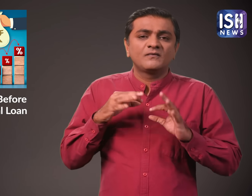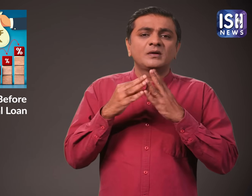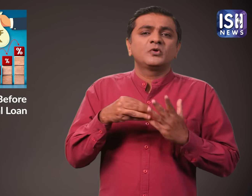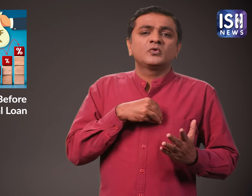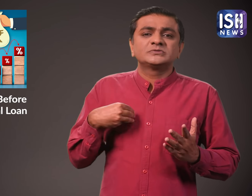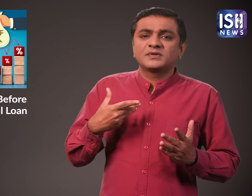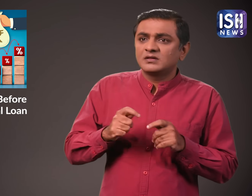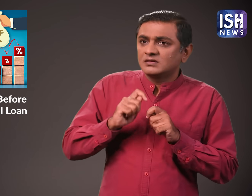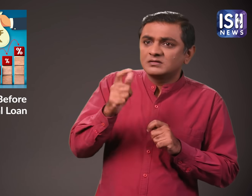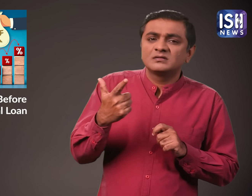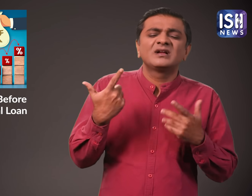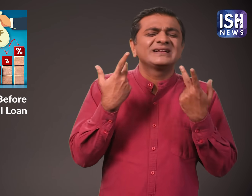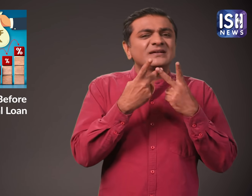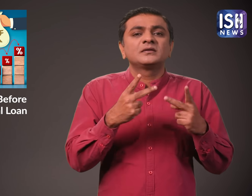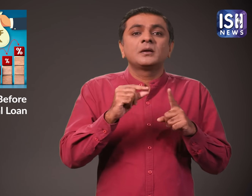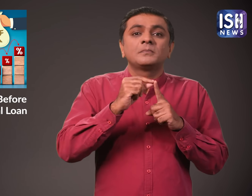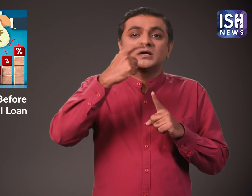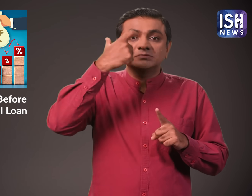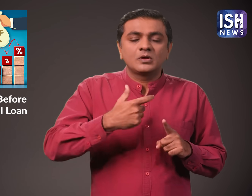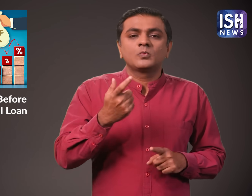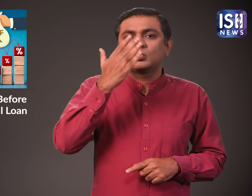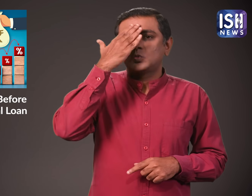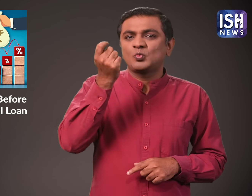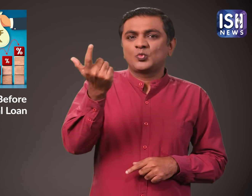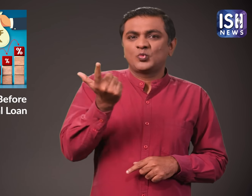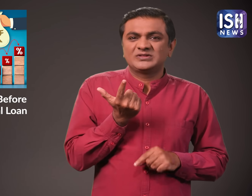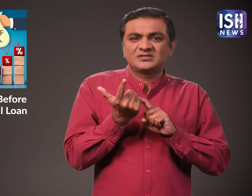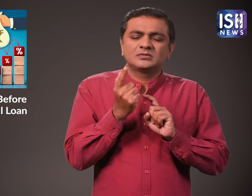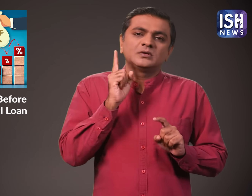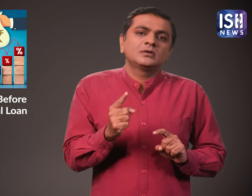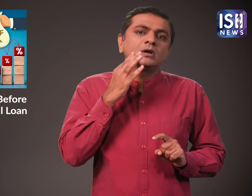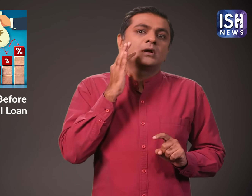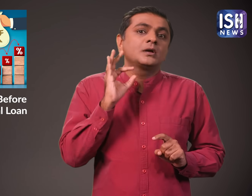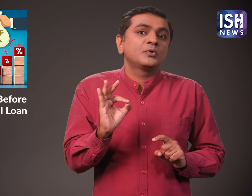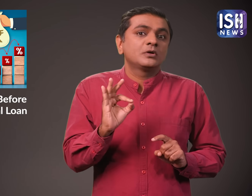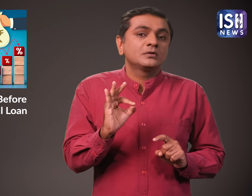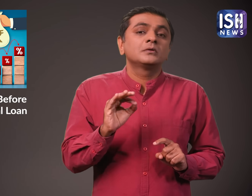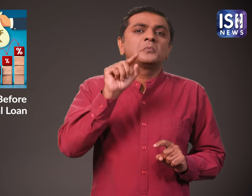medical expenses for family, etc. Personal Loan would be required.